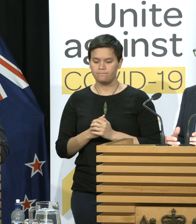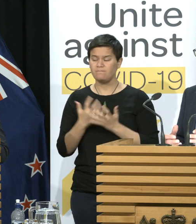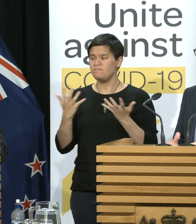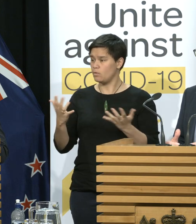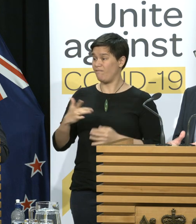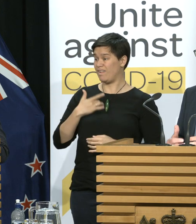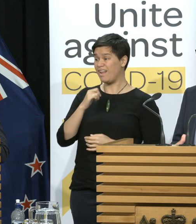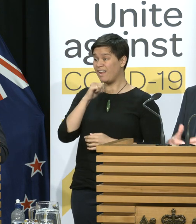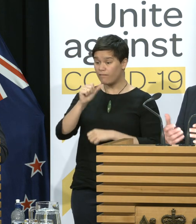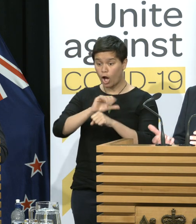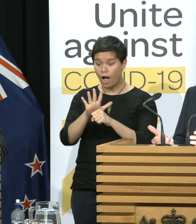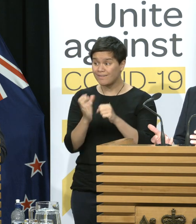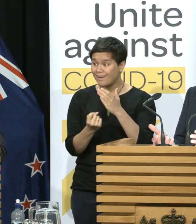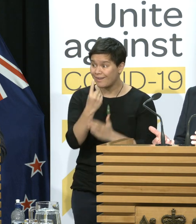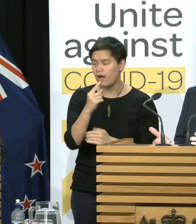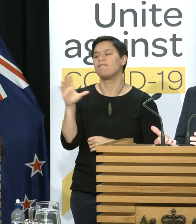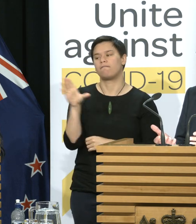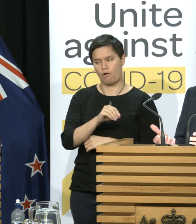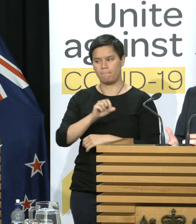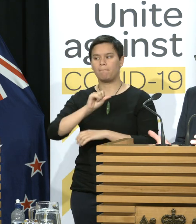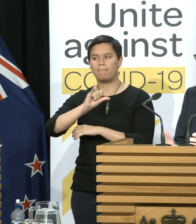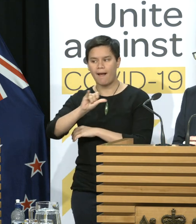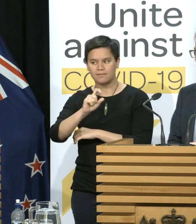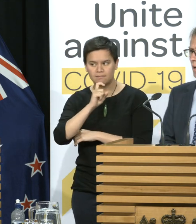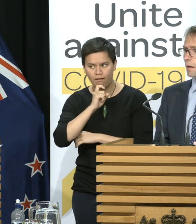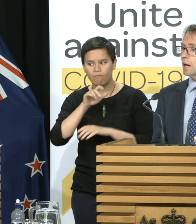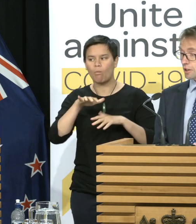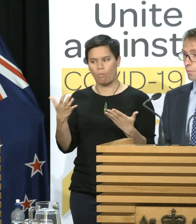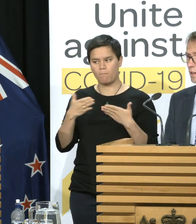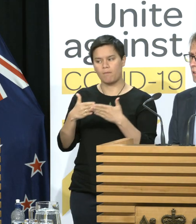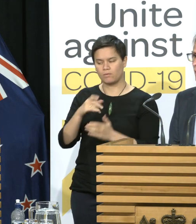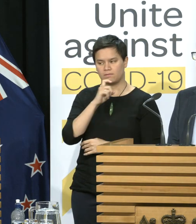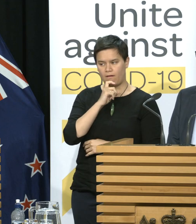If there is of course a broader community outbreak,